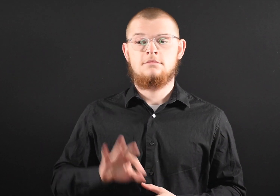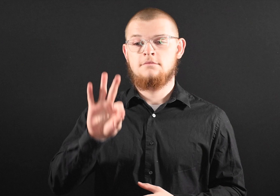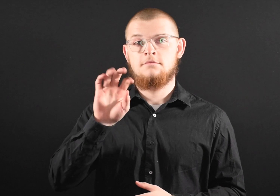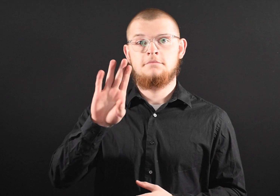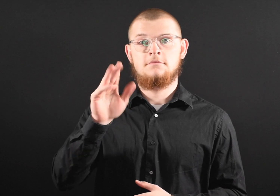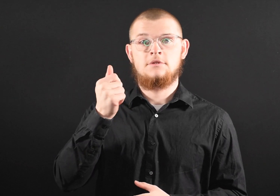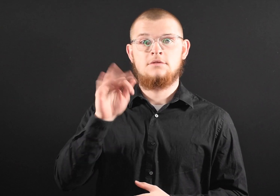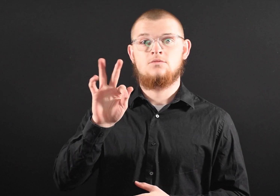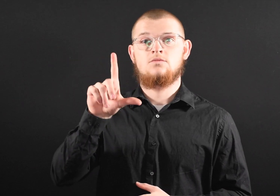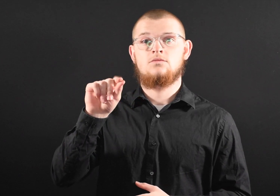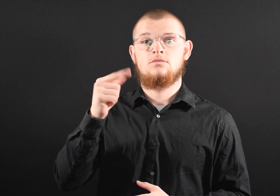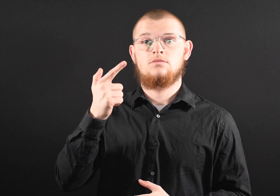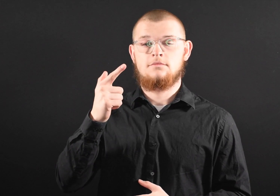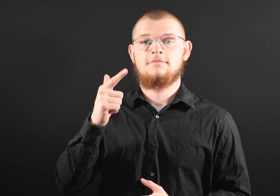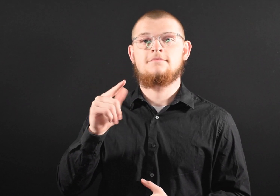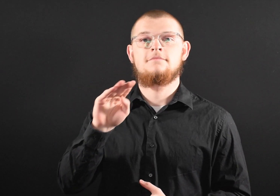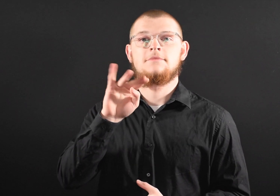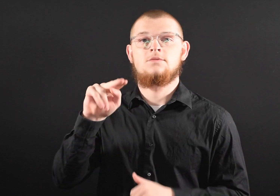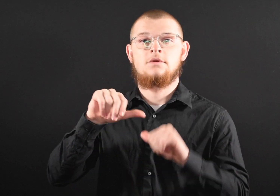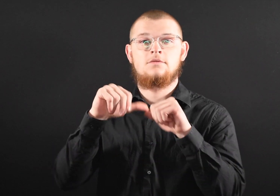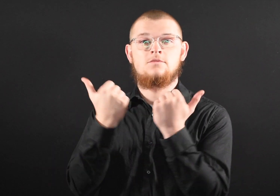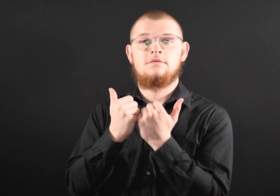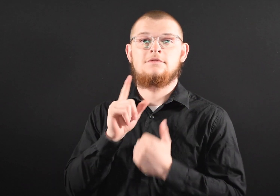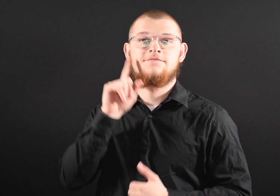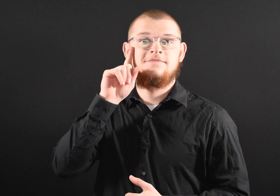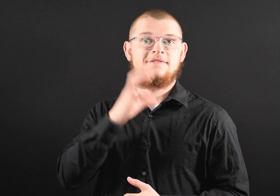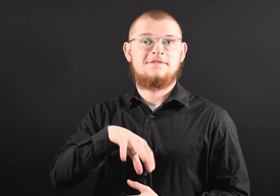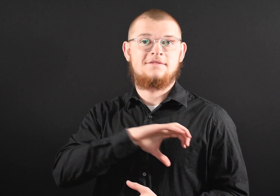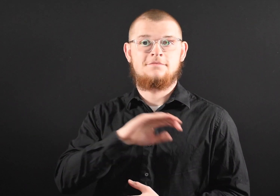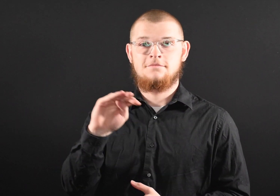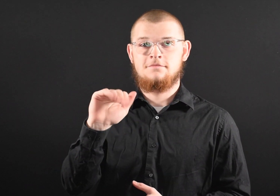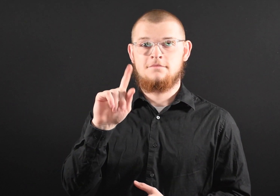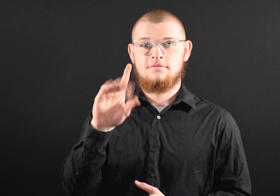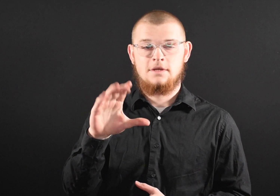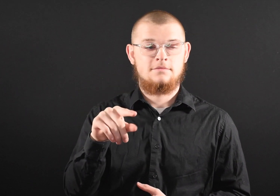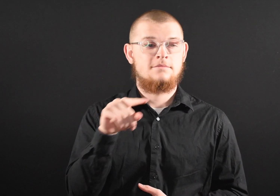As of February 19, 2021, the Minnesota Association of Deaf Citizens (MADC)